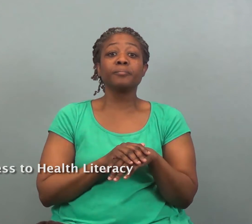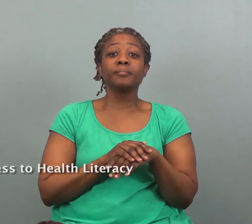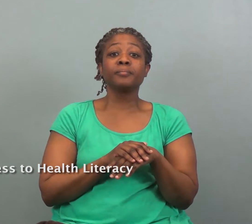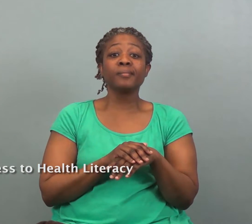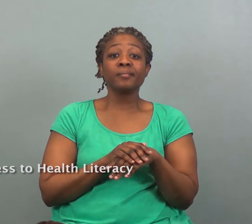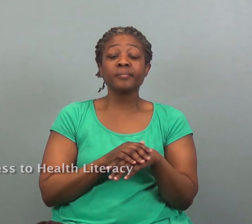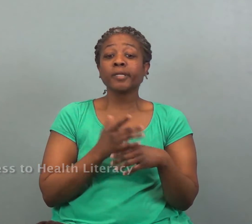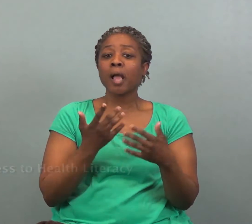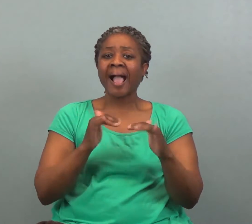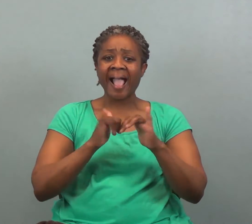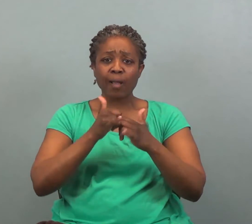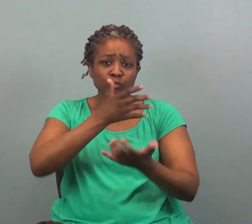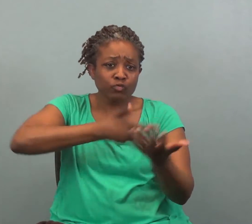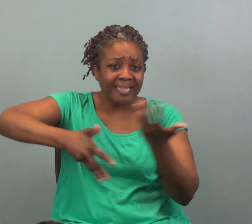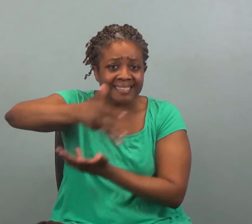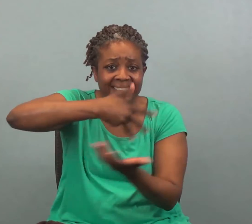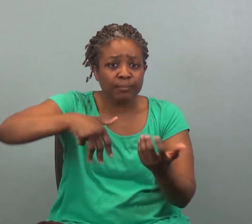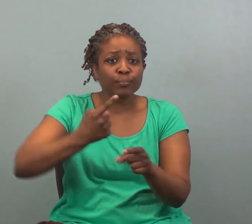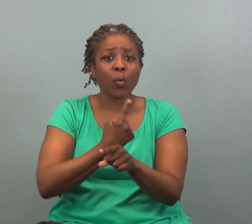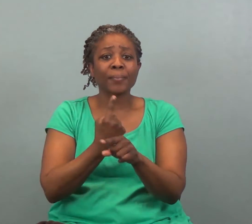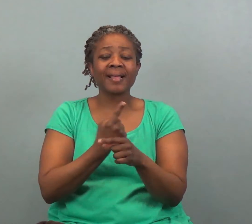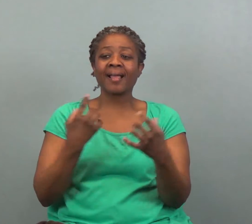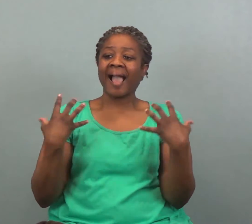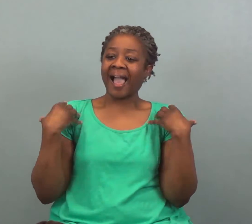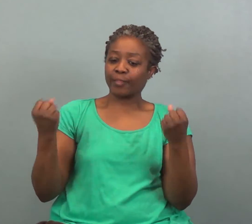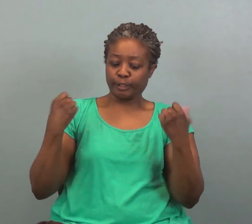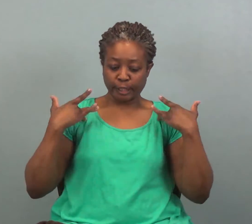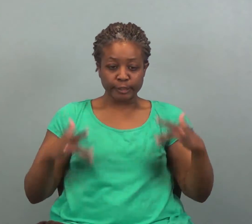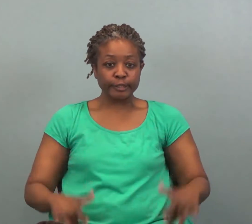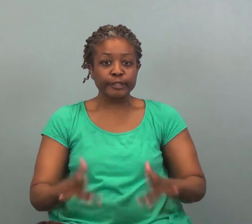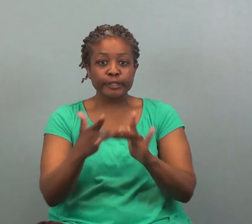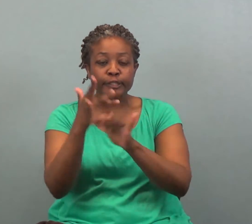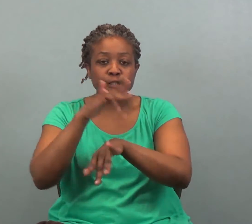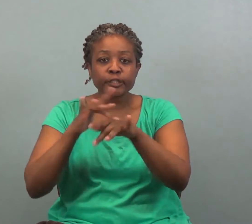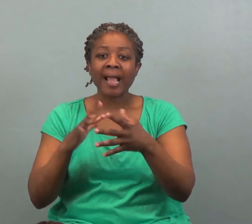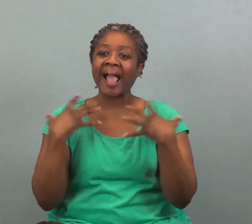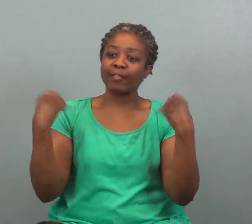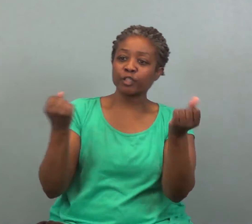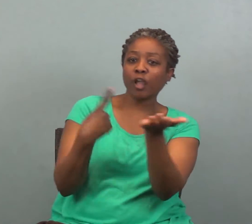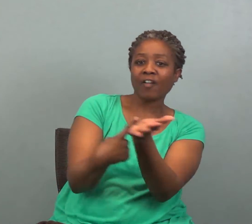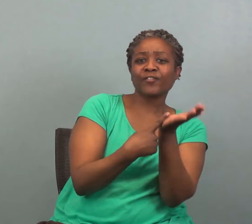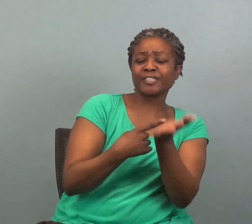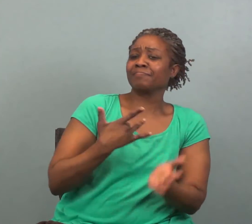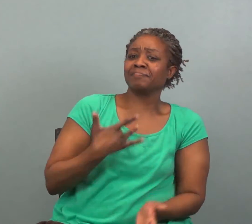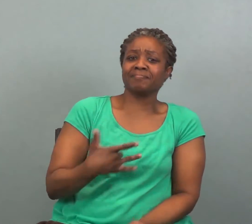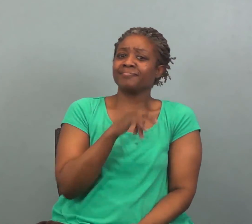how to interact with others appropriately, what constitutes "healthy touch", healthy conversations....